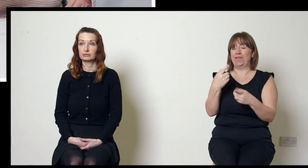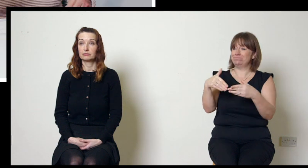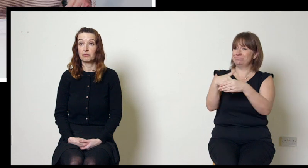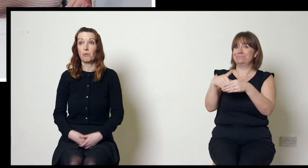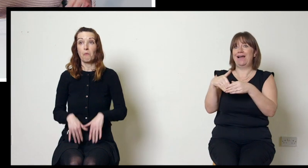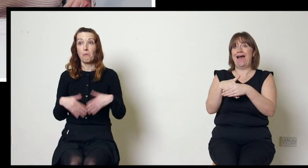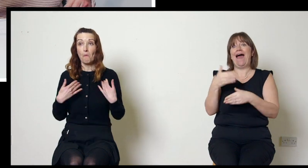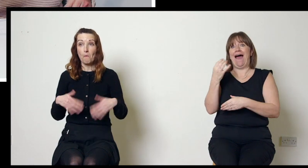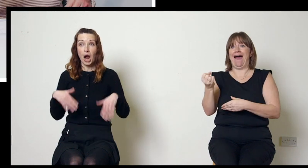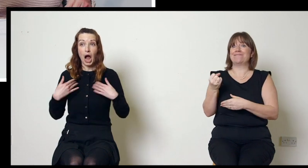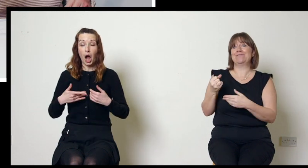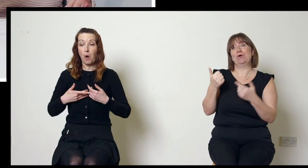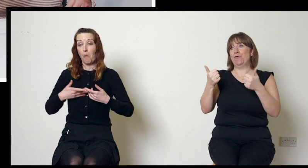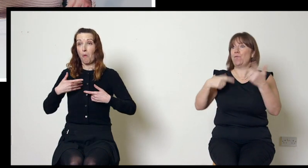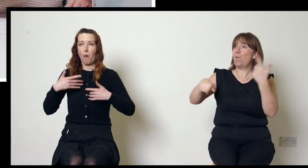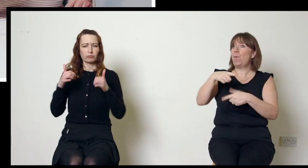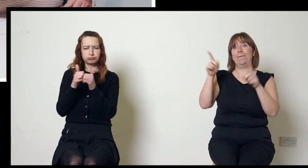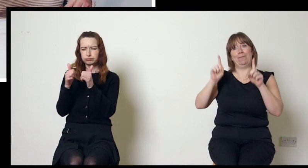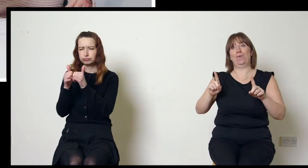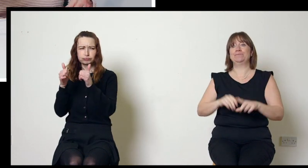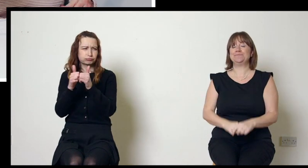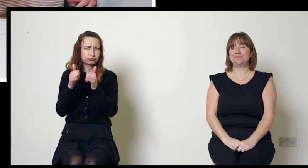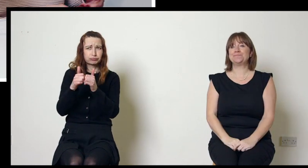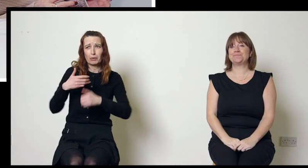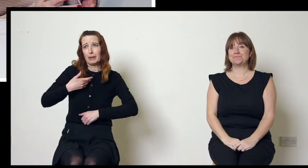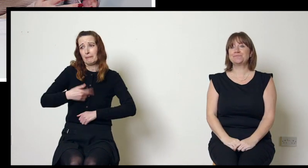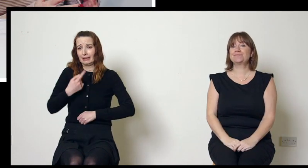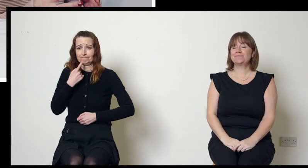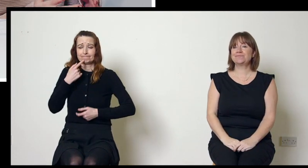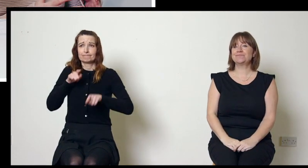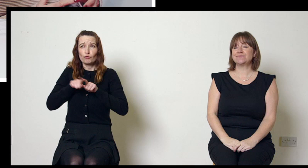You are singing my tune. People that have been working in the disability